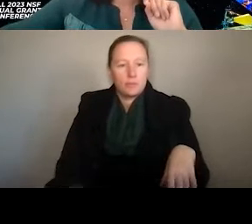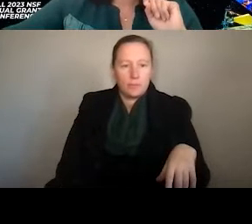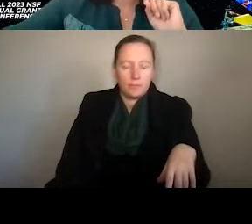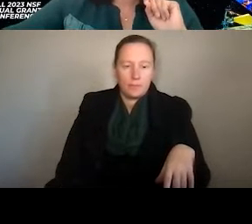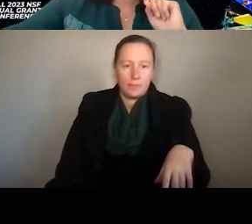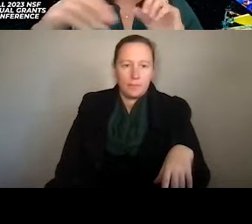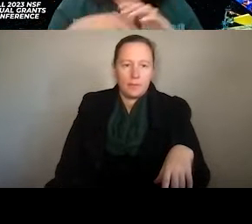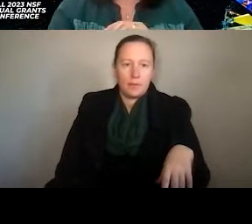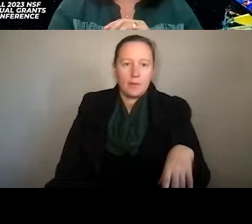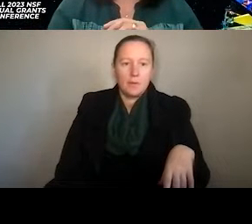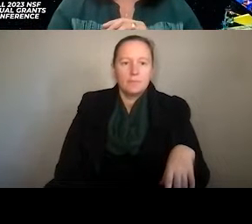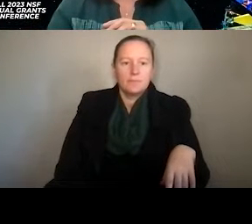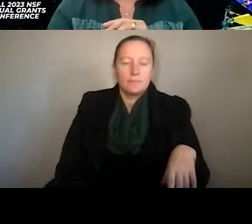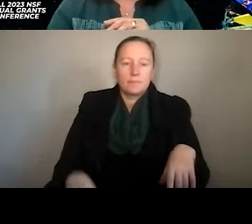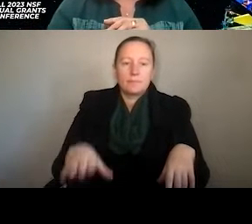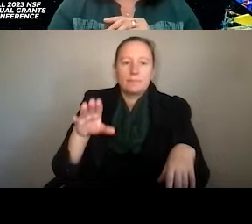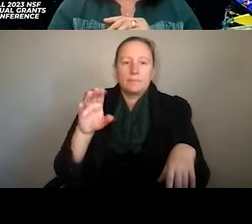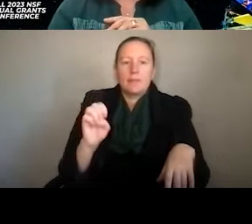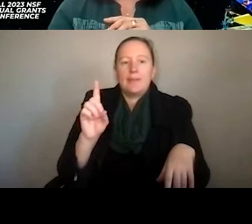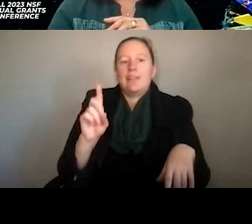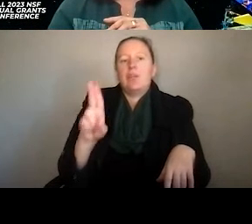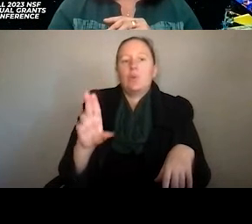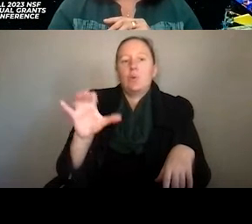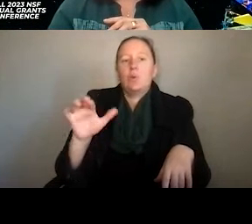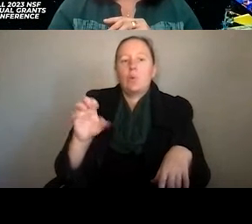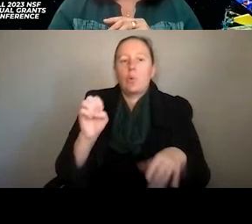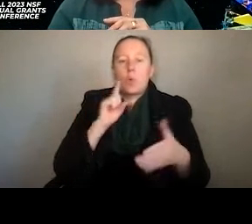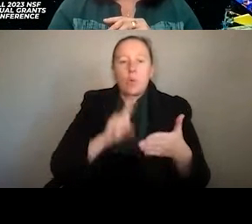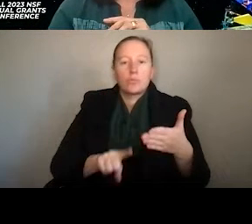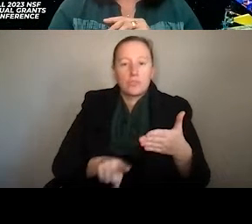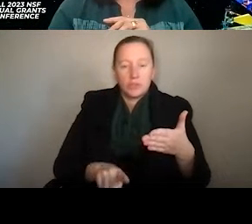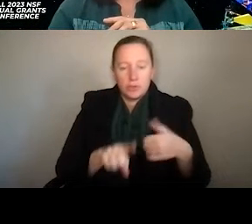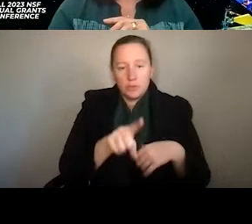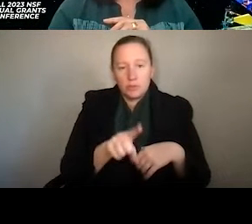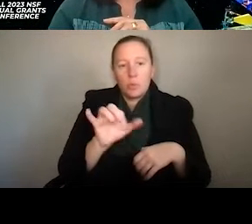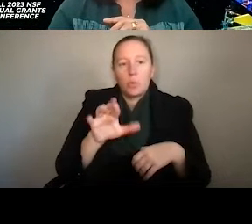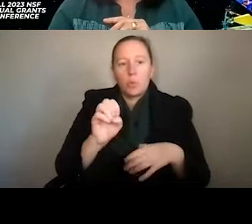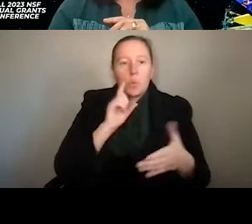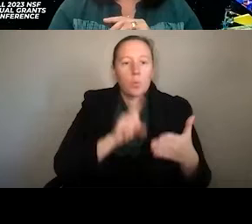First, the EDU Core Research. The core research program invites